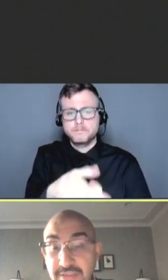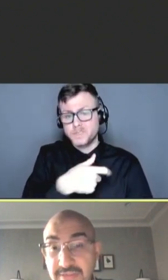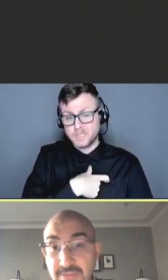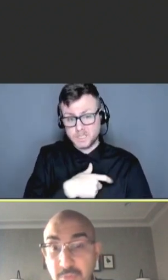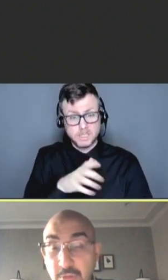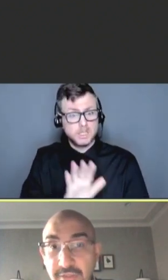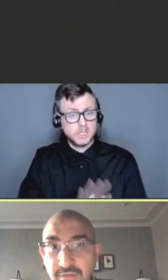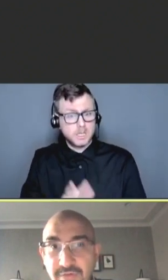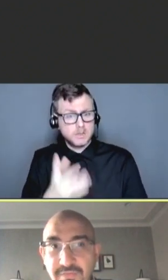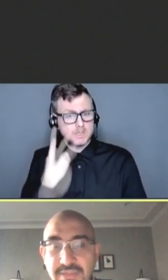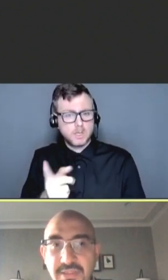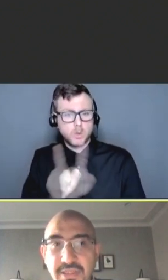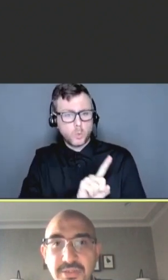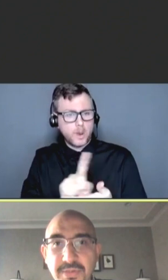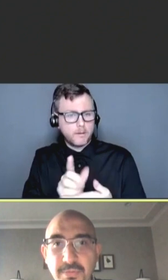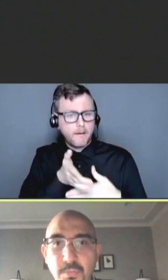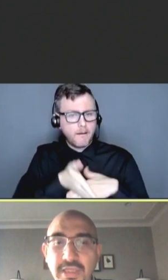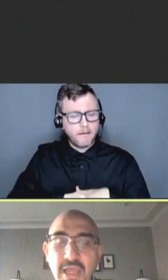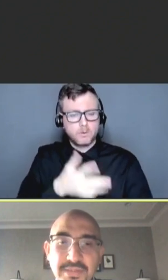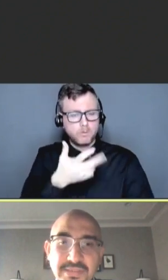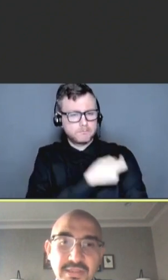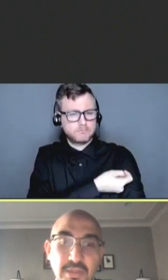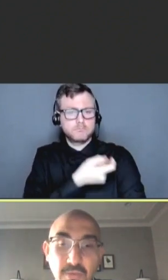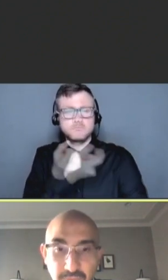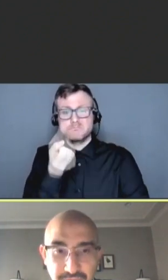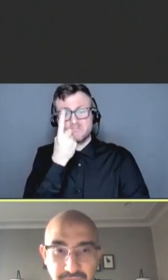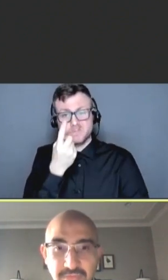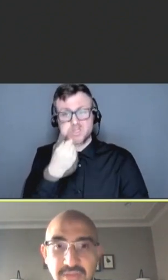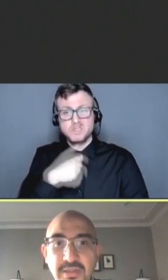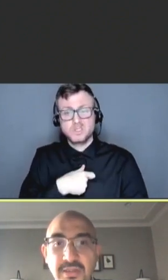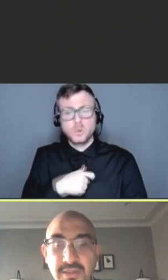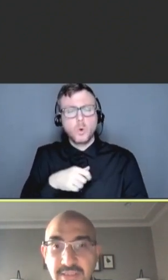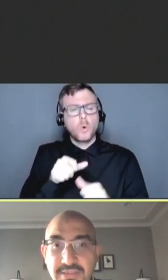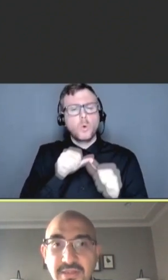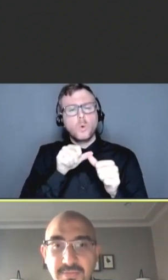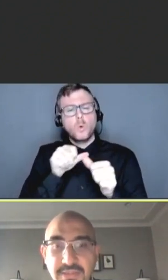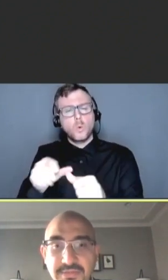see. This is one week after the vaccination. But what happens in the long term? Next slide, please.